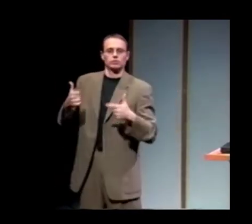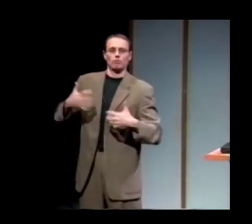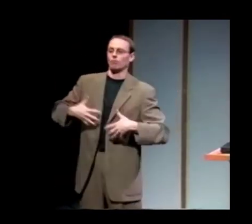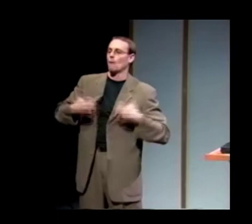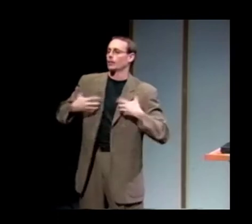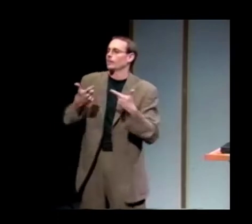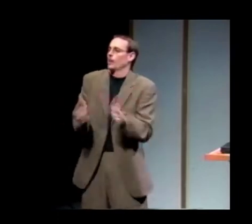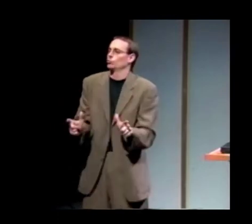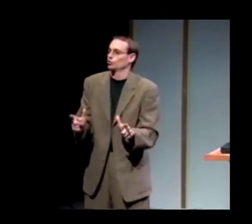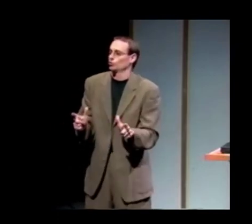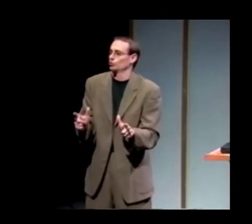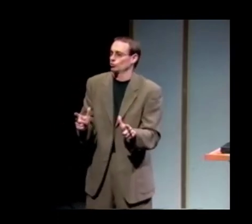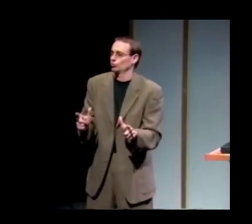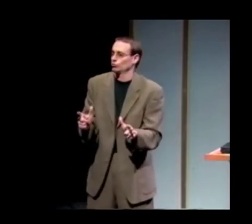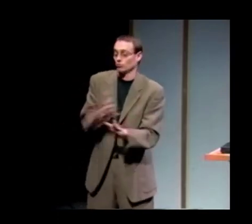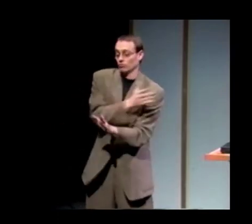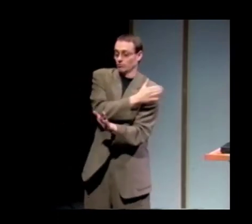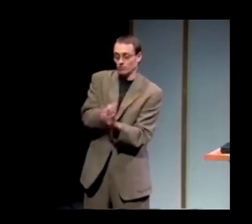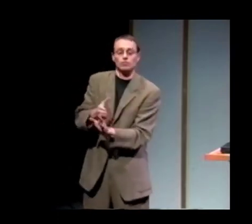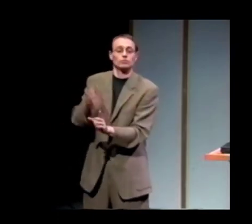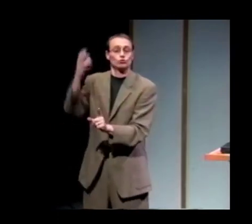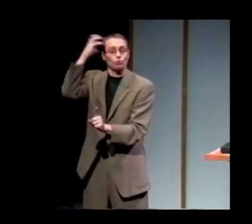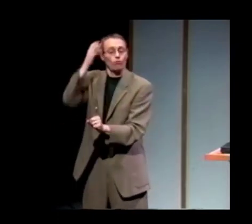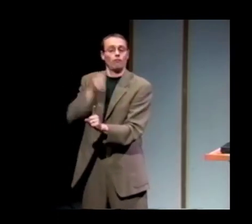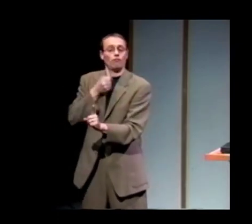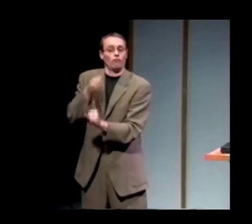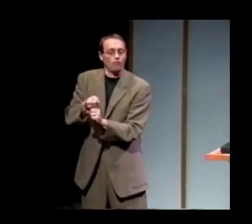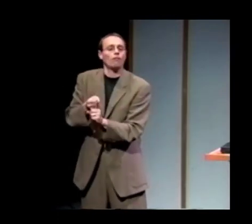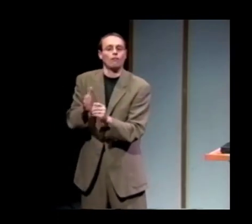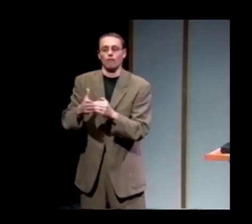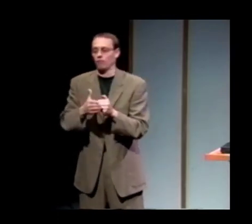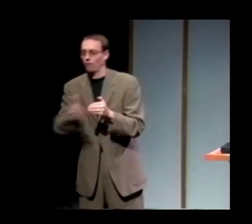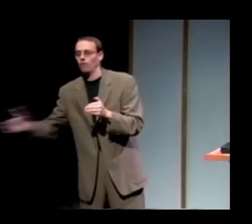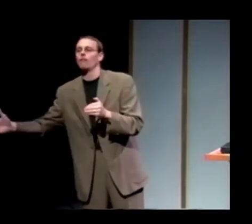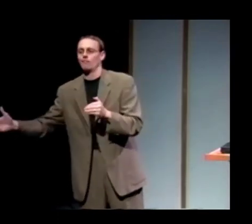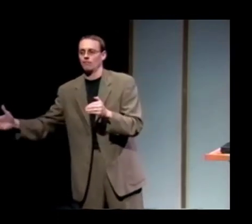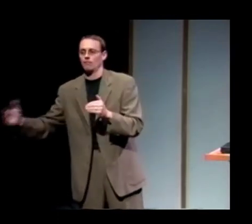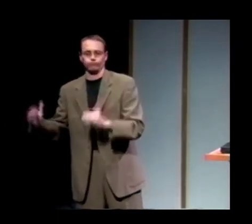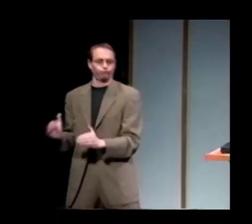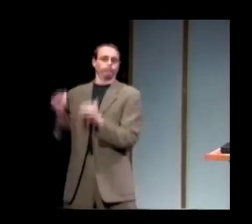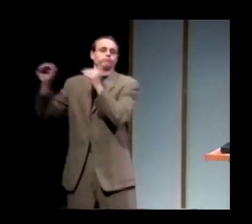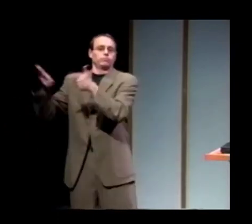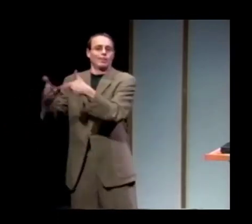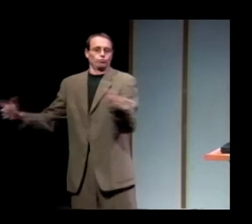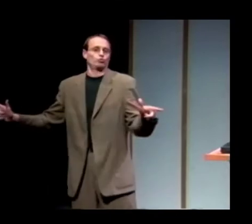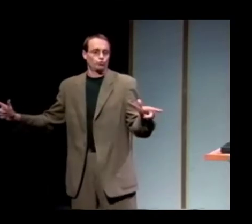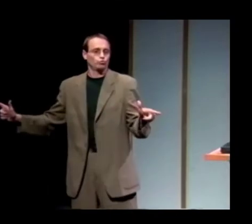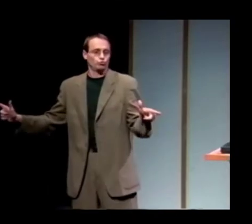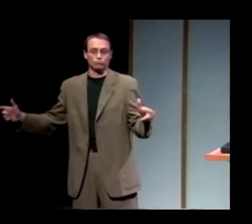YOU HAD TO USE YOUR TONGUE TO SPEAK. OK. AND THEY CONSIDERED SIGN LANGUAGE TO BE